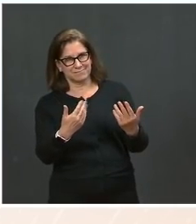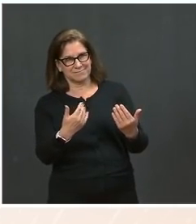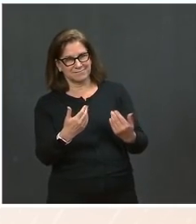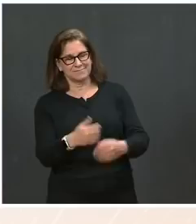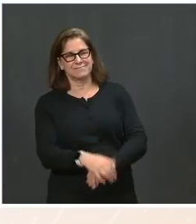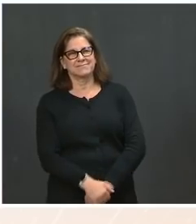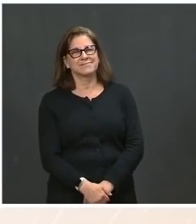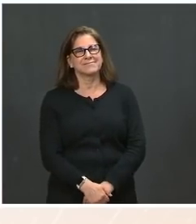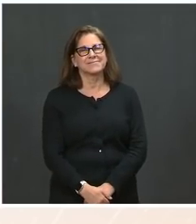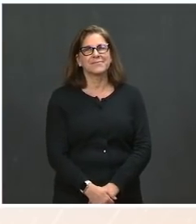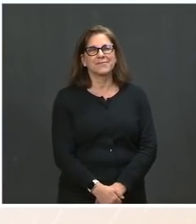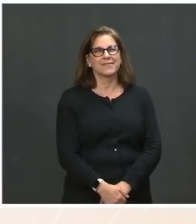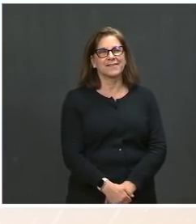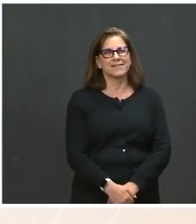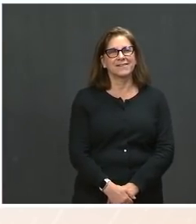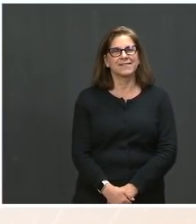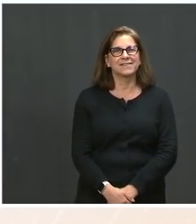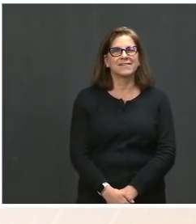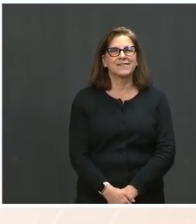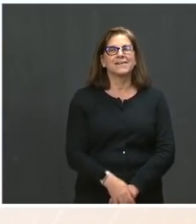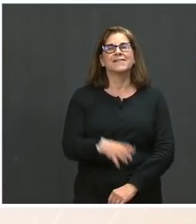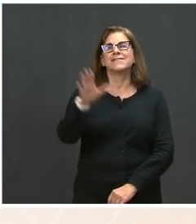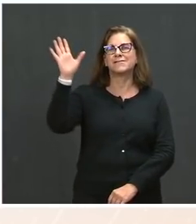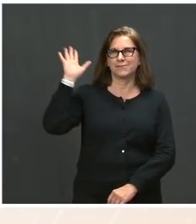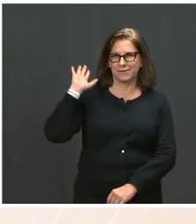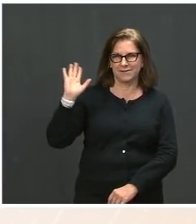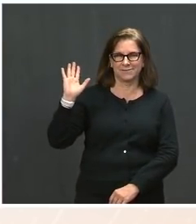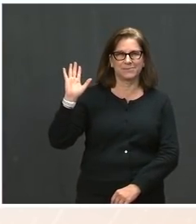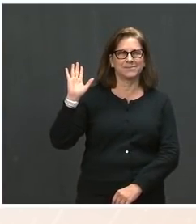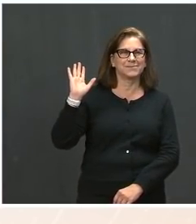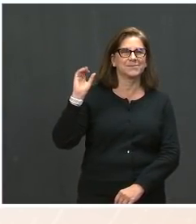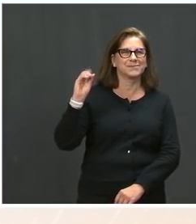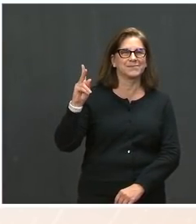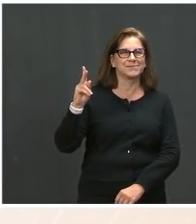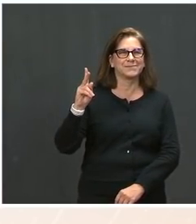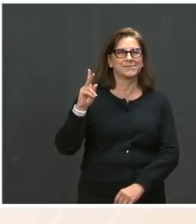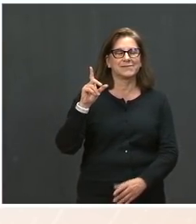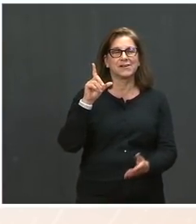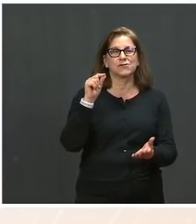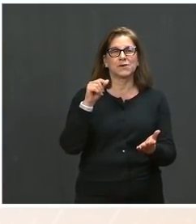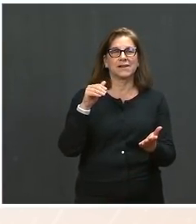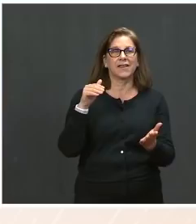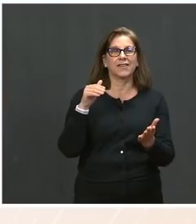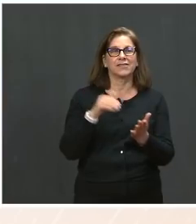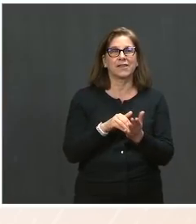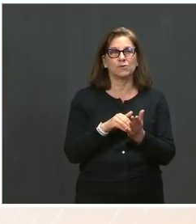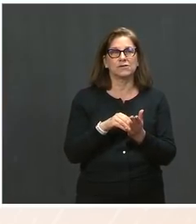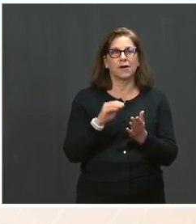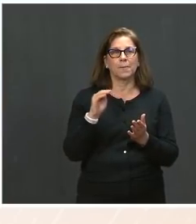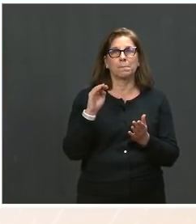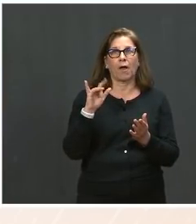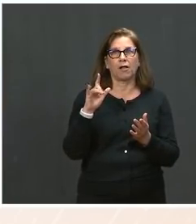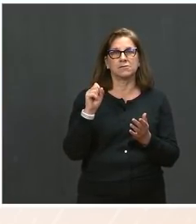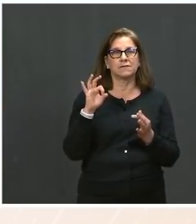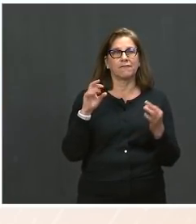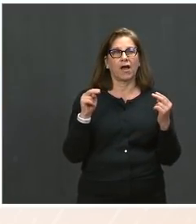Ms. Psaki: Okay. The Press: But in regards to the 20,000 miles of highways, roads, and main streets that are in the President's infrastructure plan,